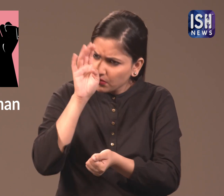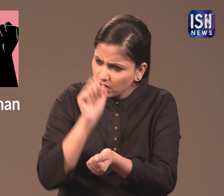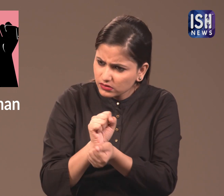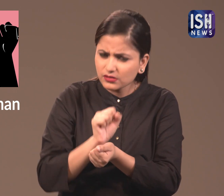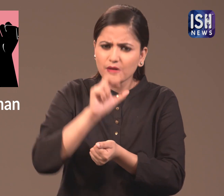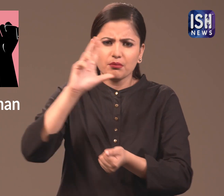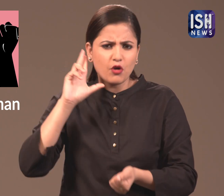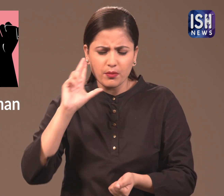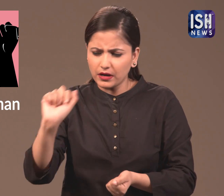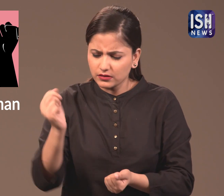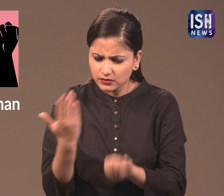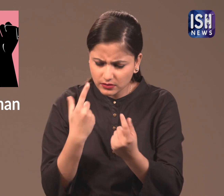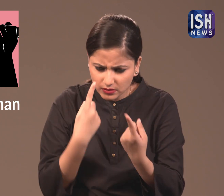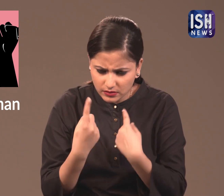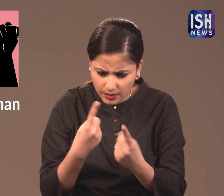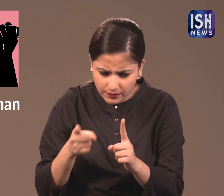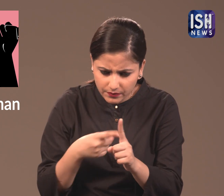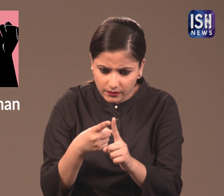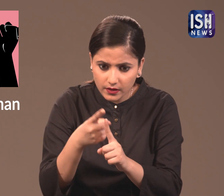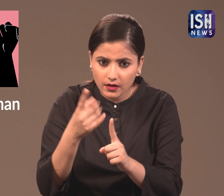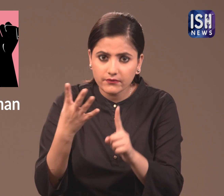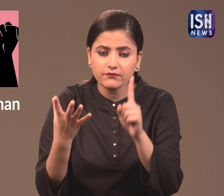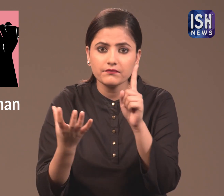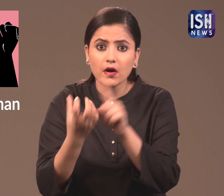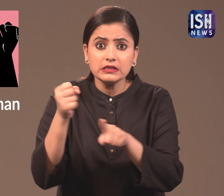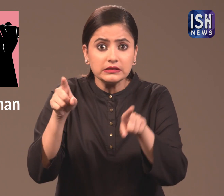The police then took his mobile phone and tracked his location.